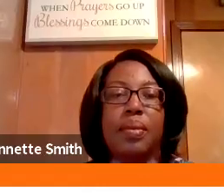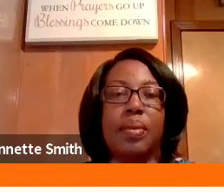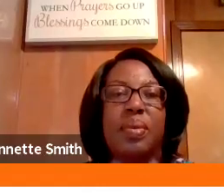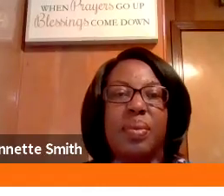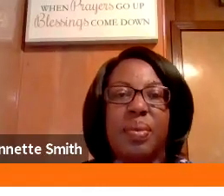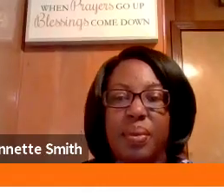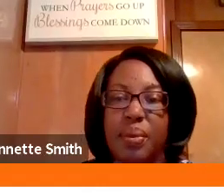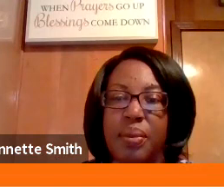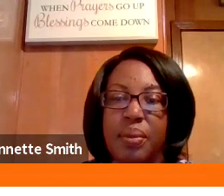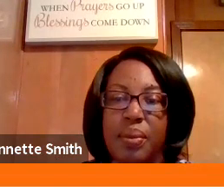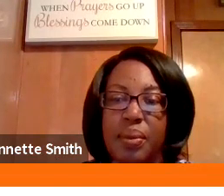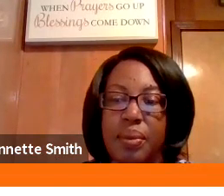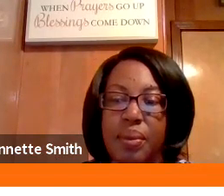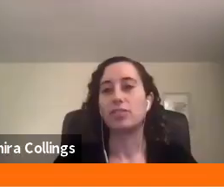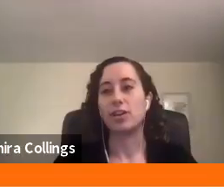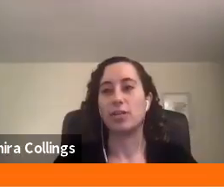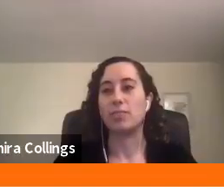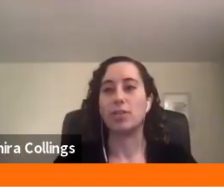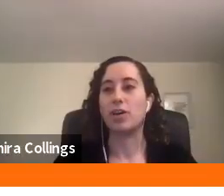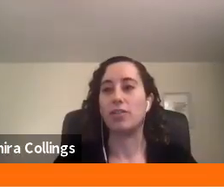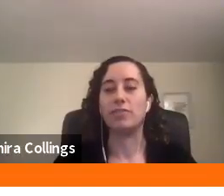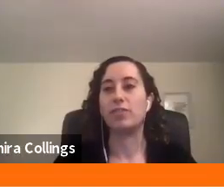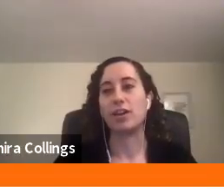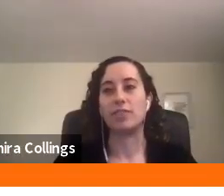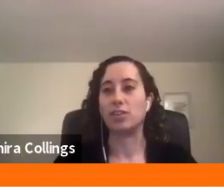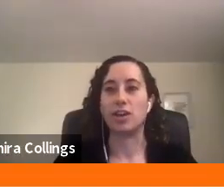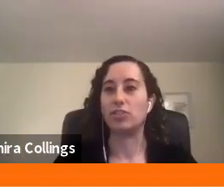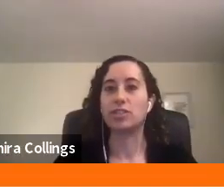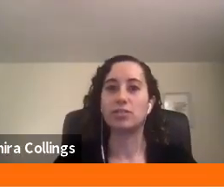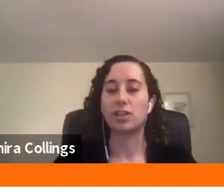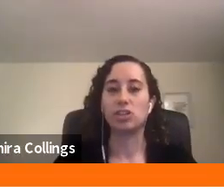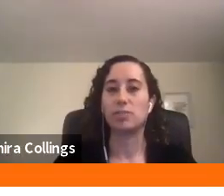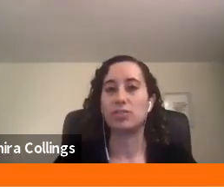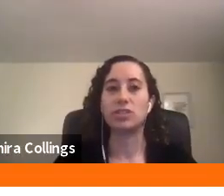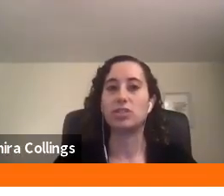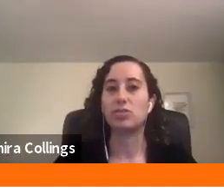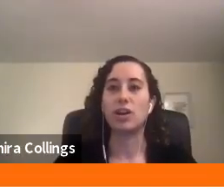with a cost of our health and well-being that we are told basically